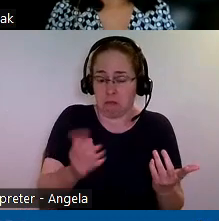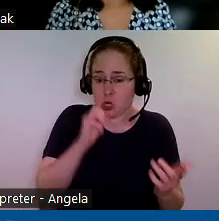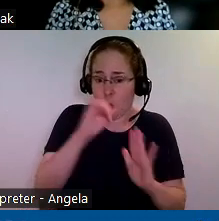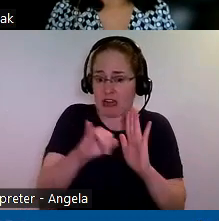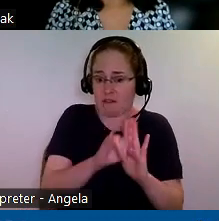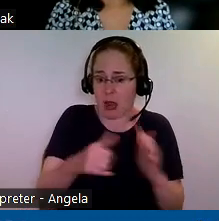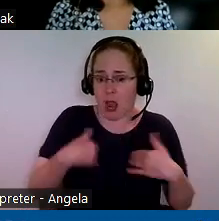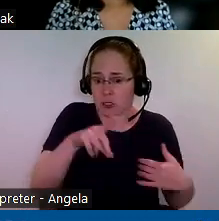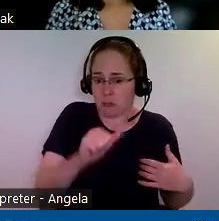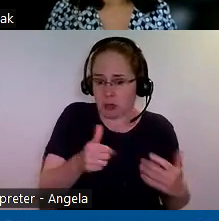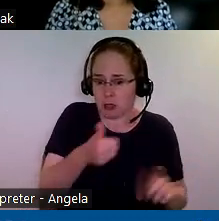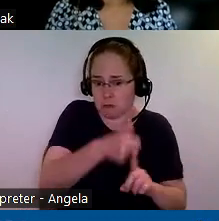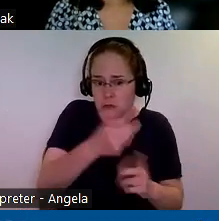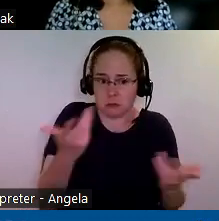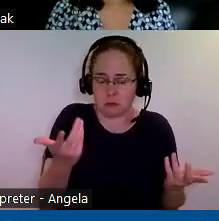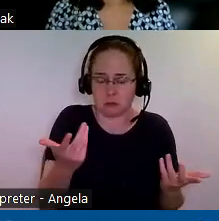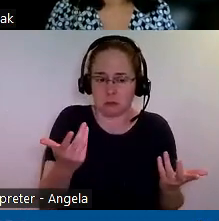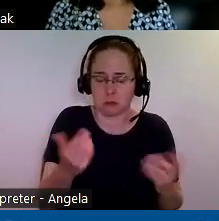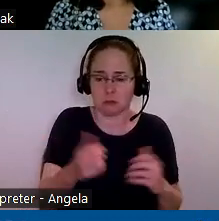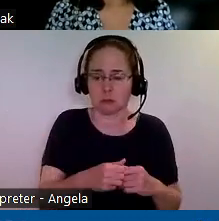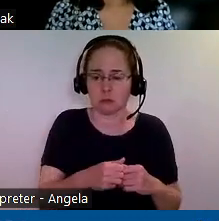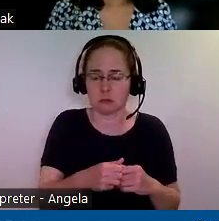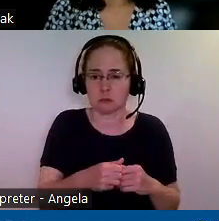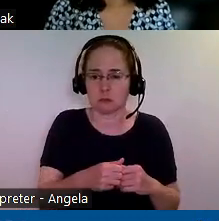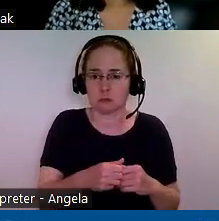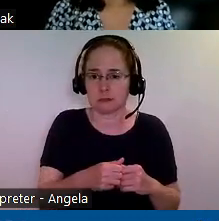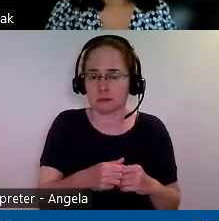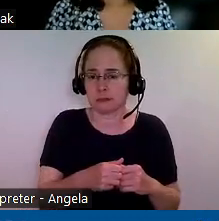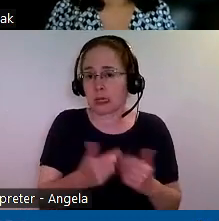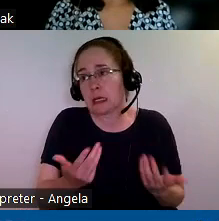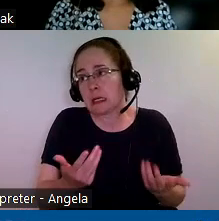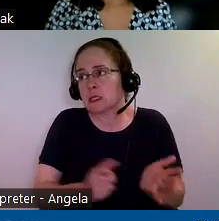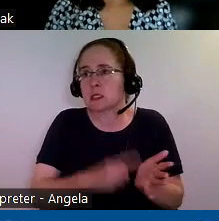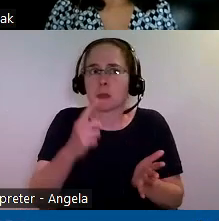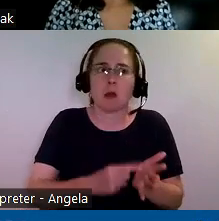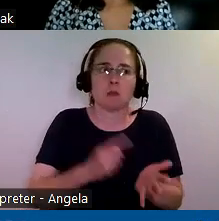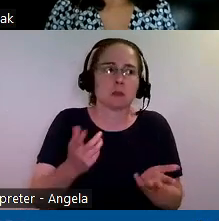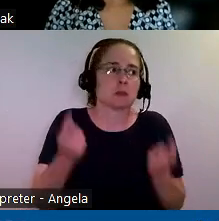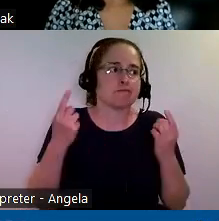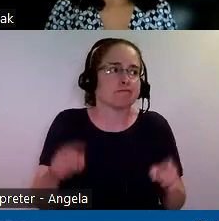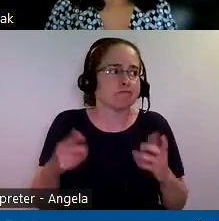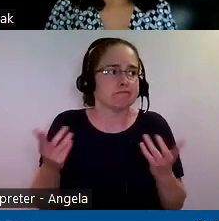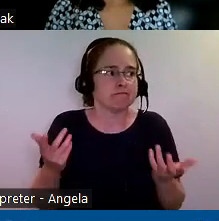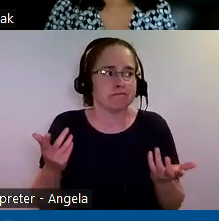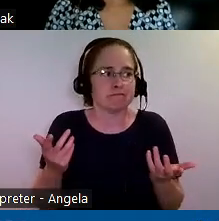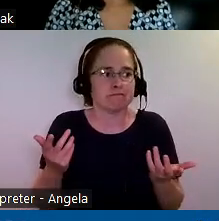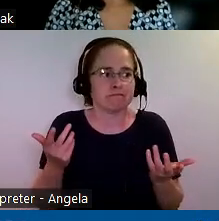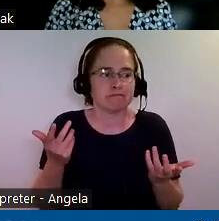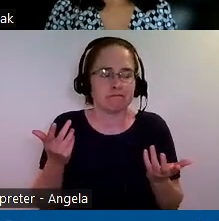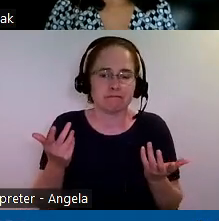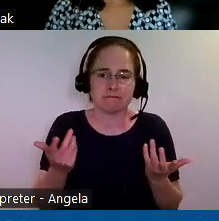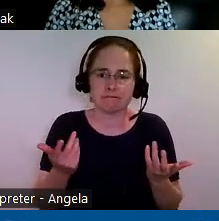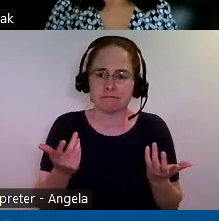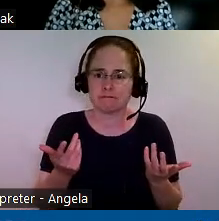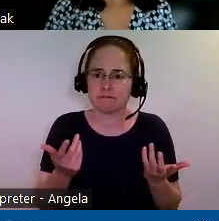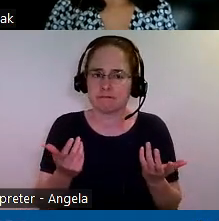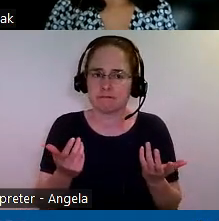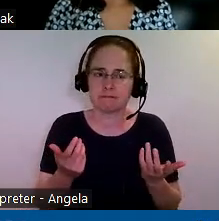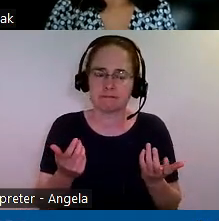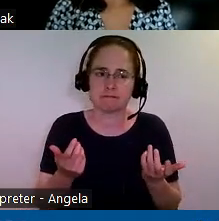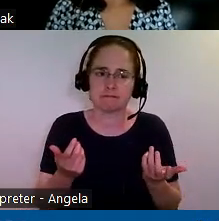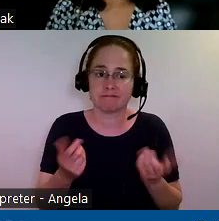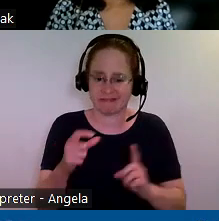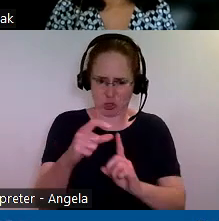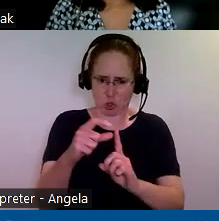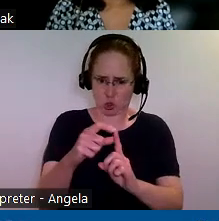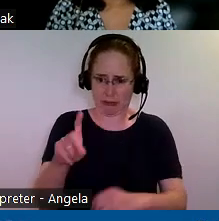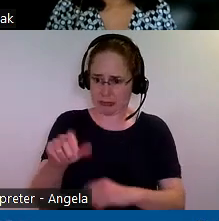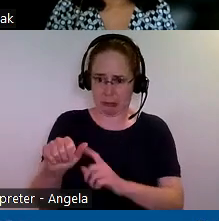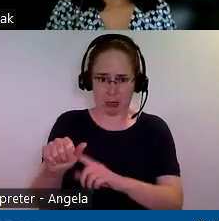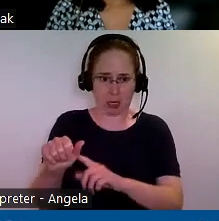as having a disability. In some cases, it was just that the term disability was not one used in their